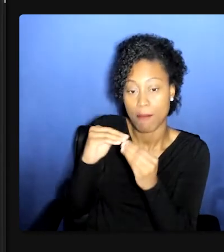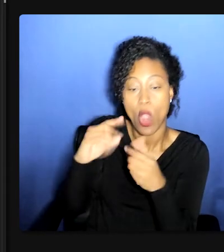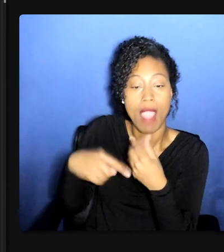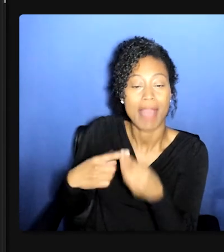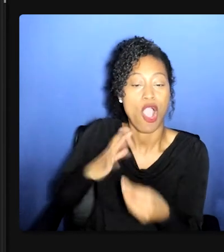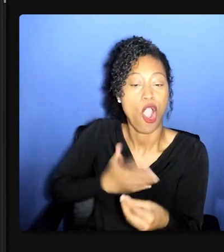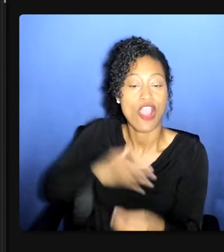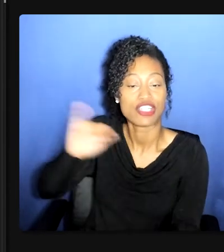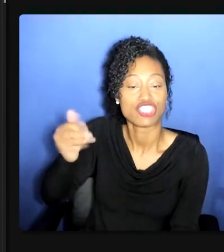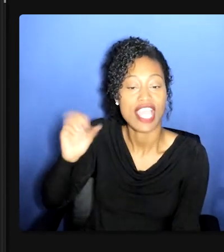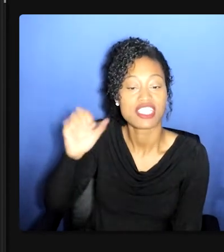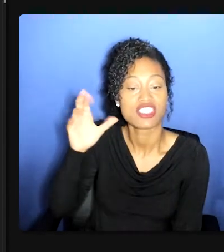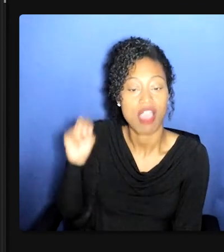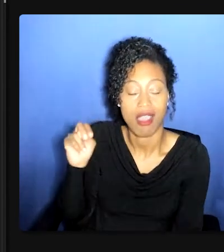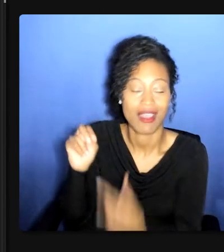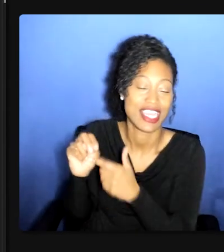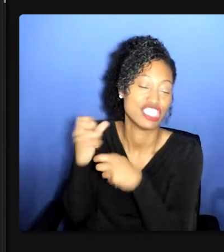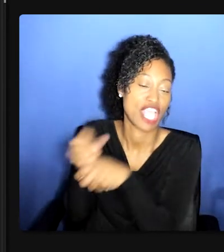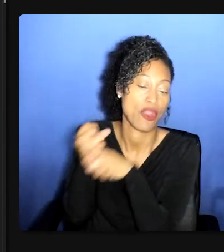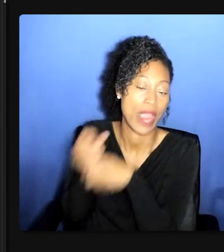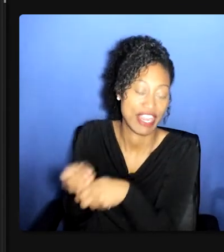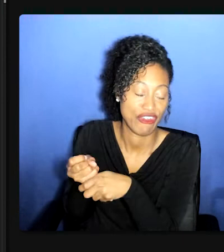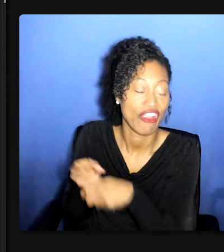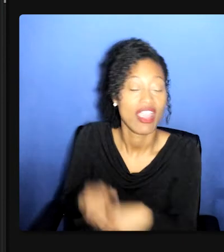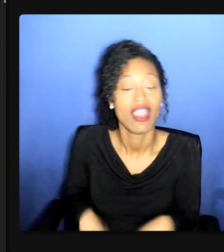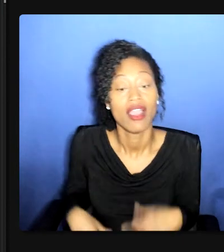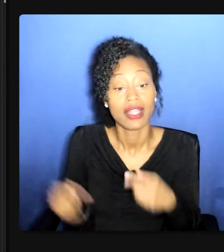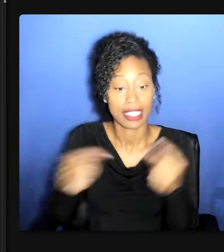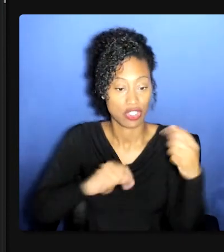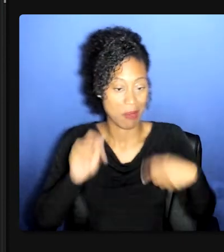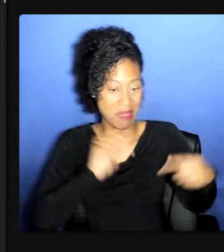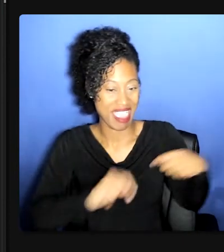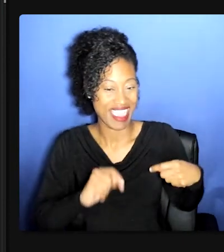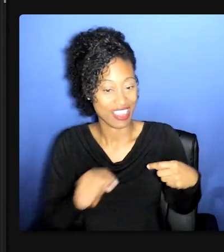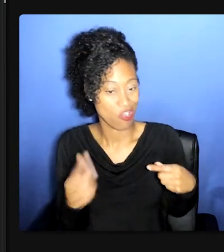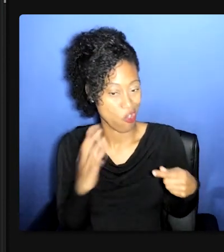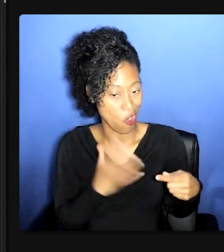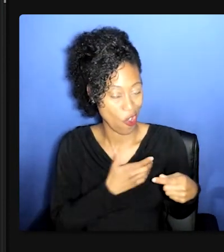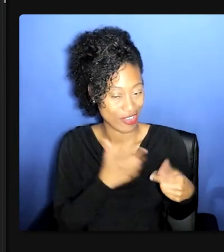[Emma] Let's go back to our build page and type in the correct port name.